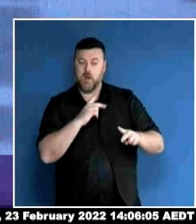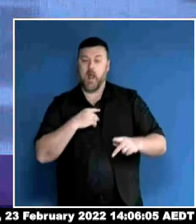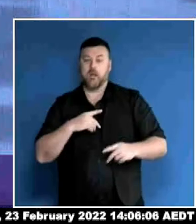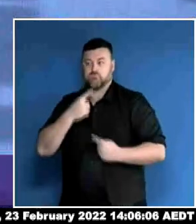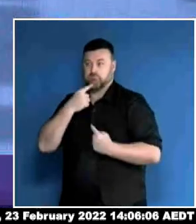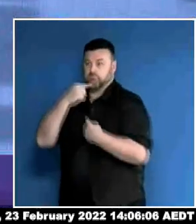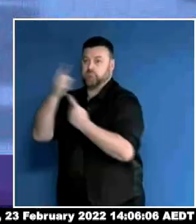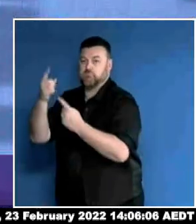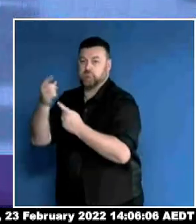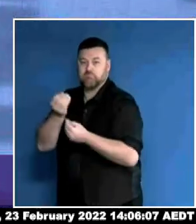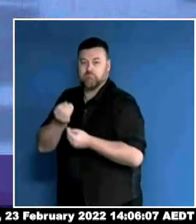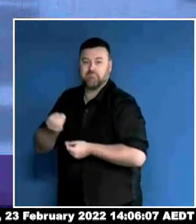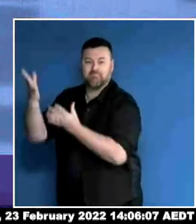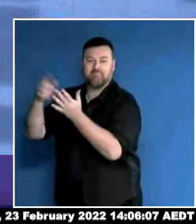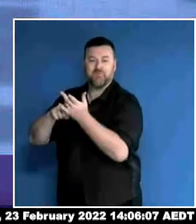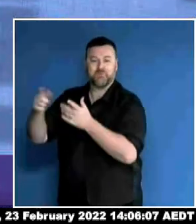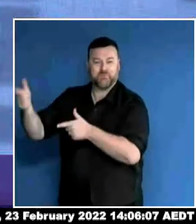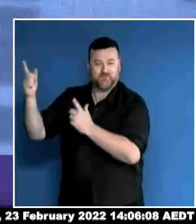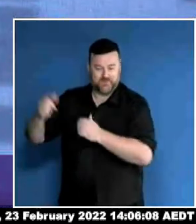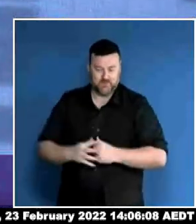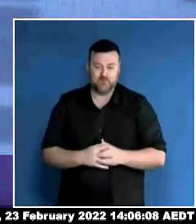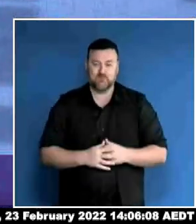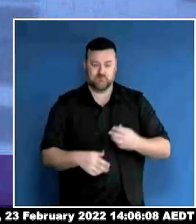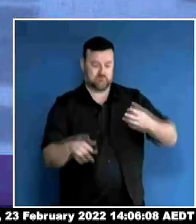Ordering stock, supplies for training locations.